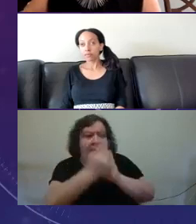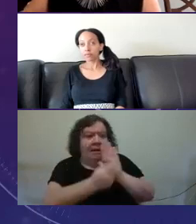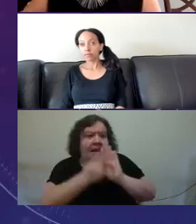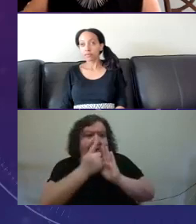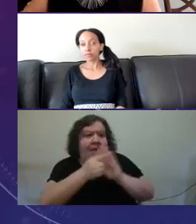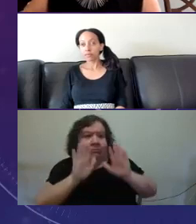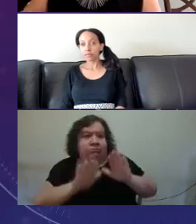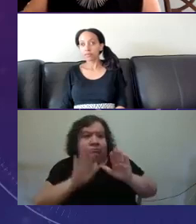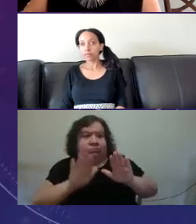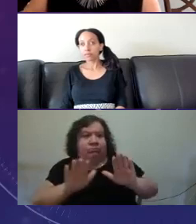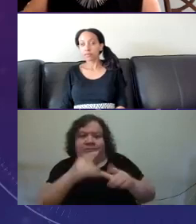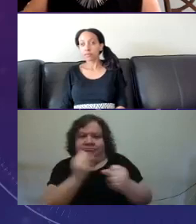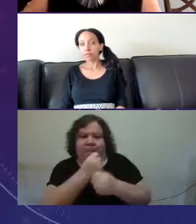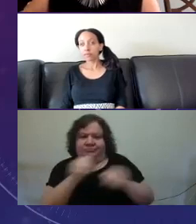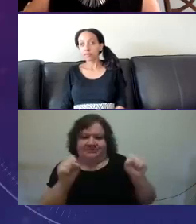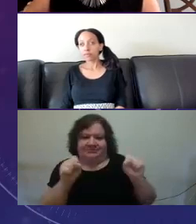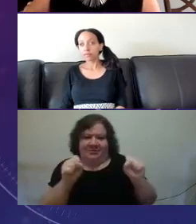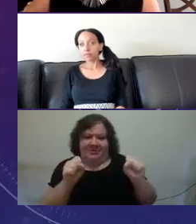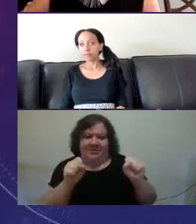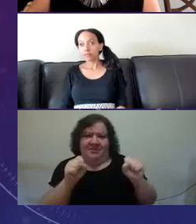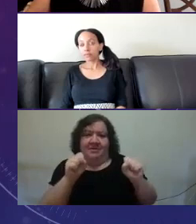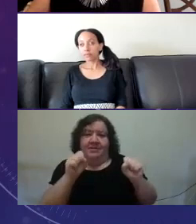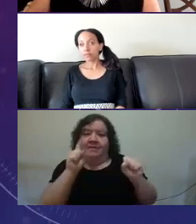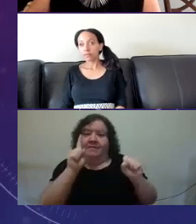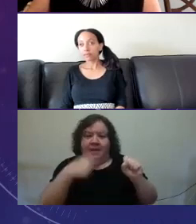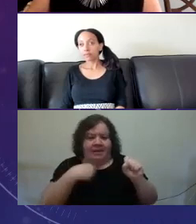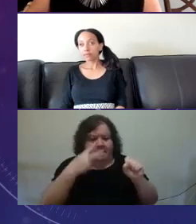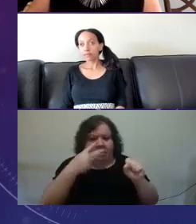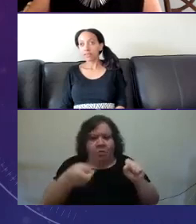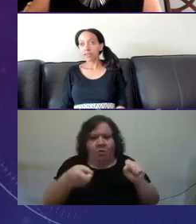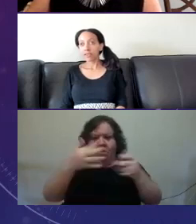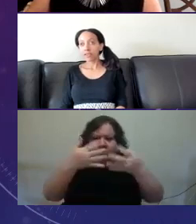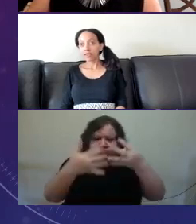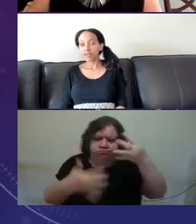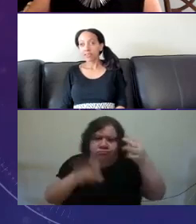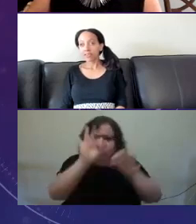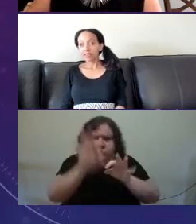in if you have more questions for heaven you can email them at info at